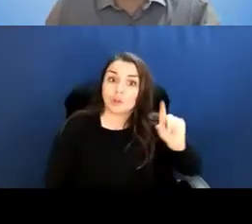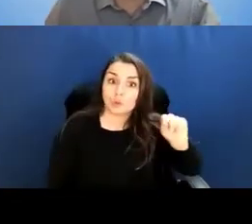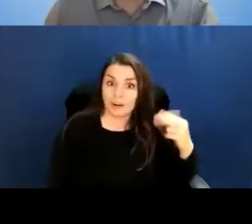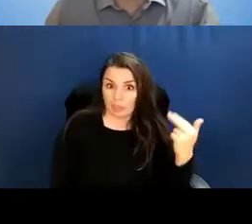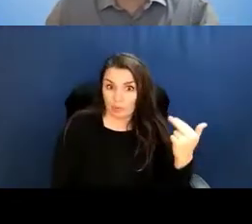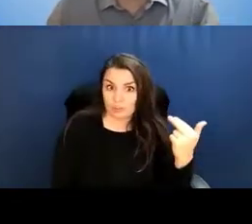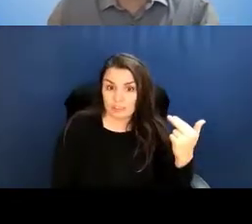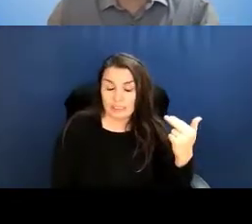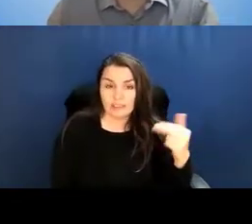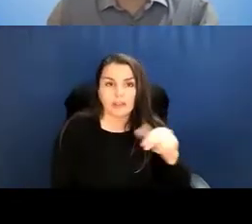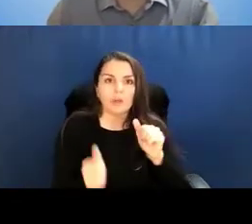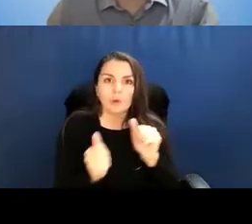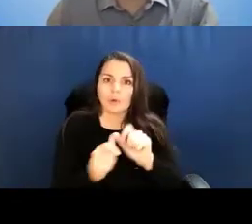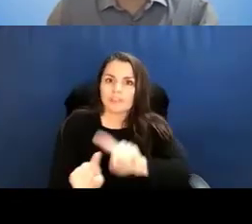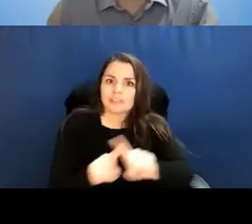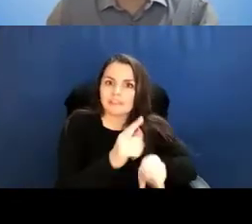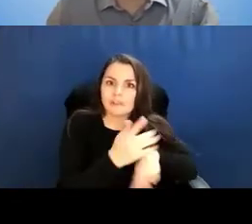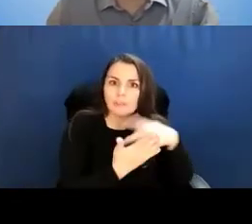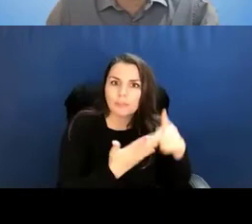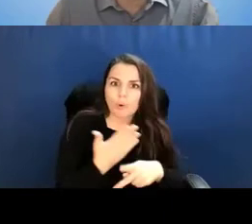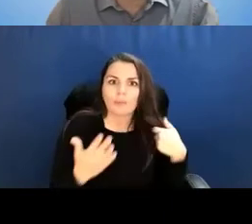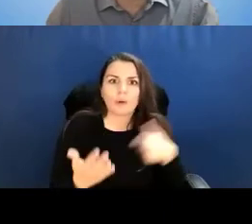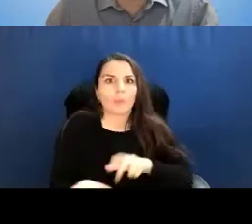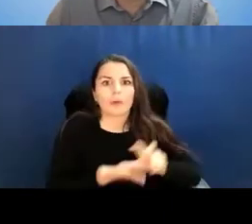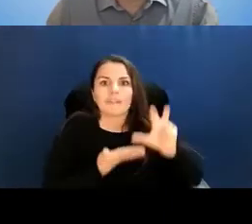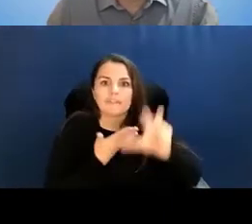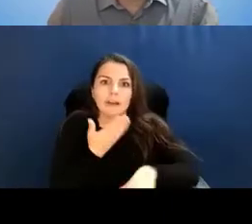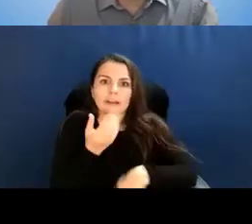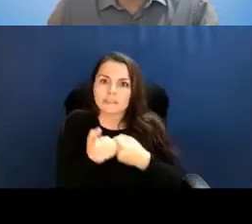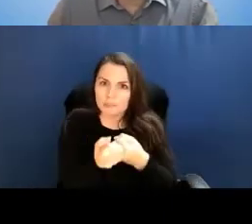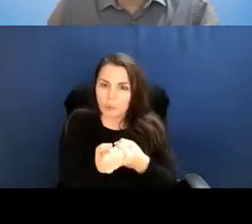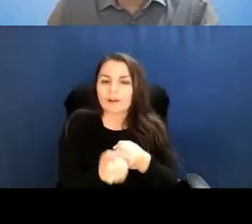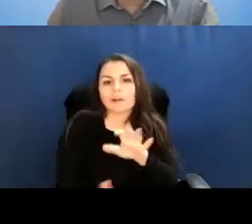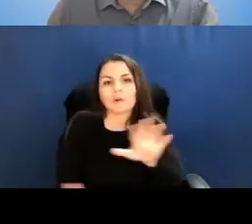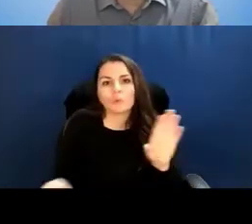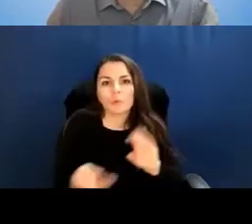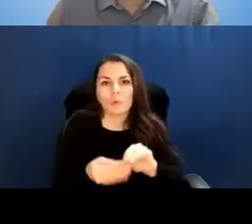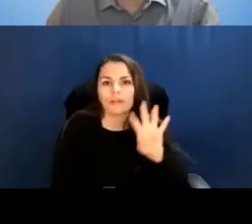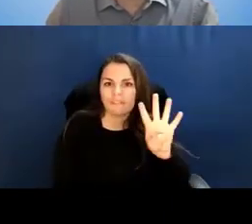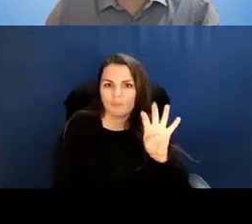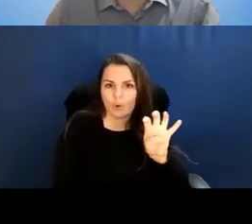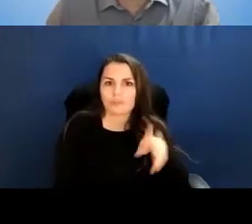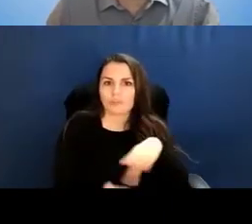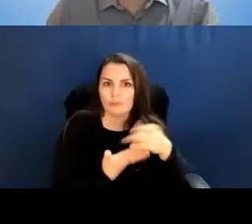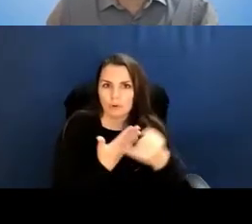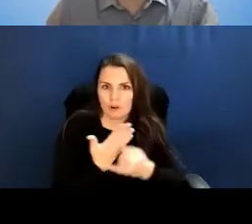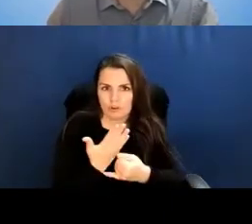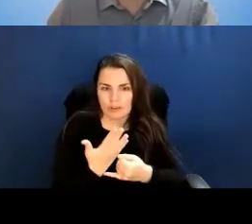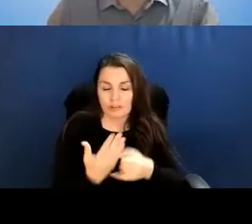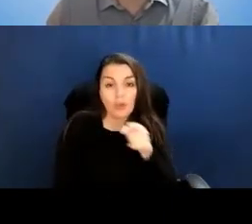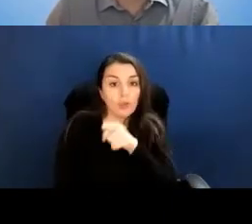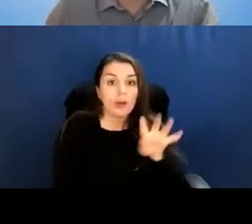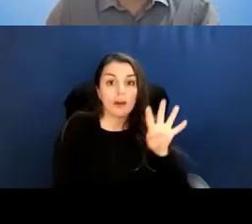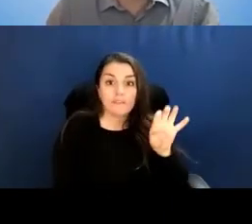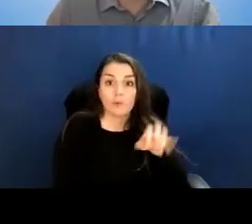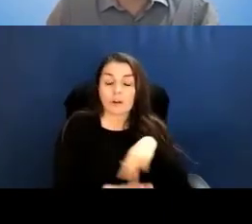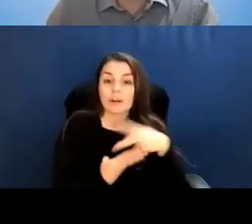with all these three programs, we have funded about 400 projects, and these 400 projects have led to about 100 start-ups,